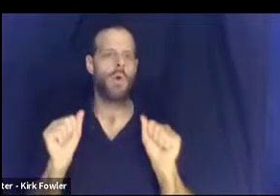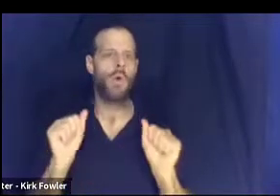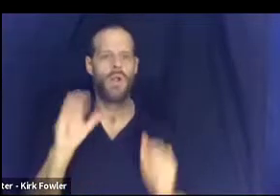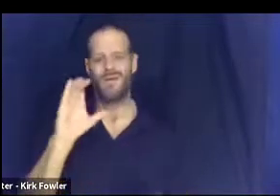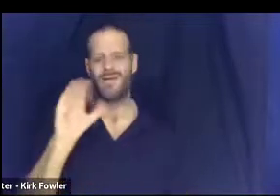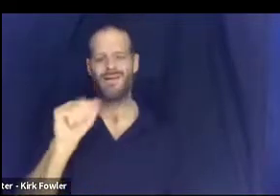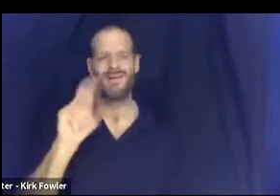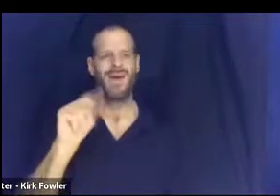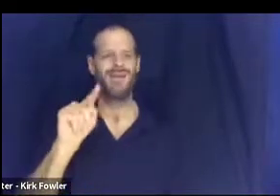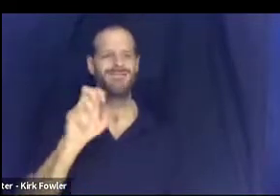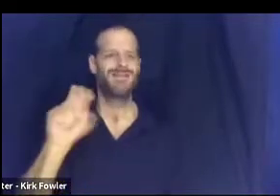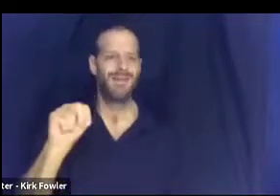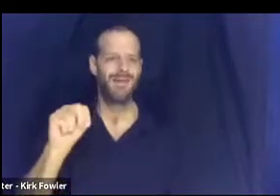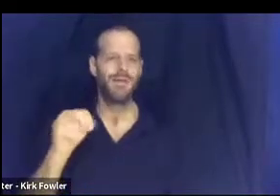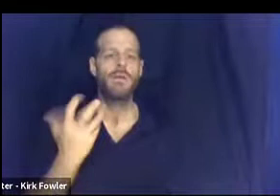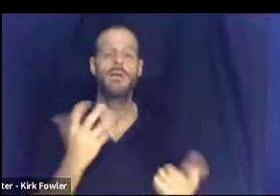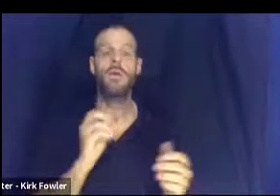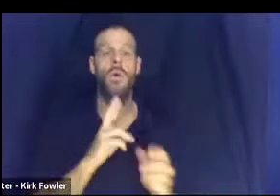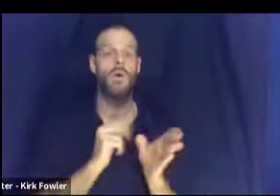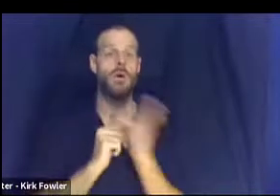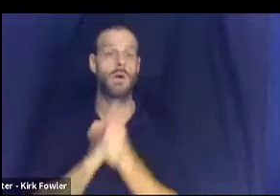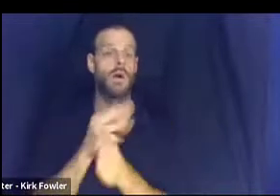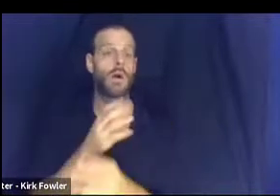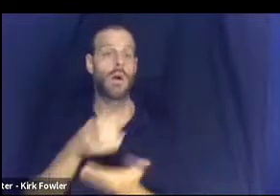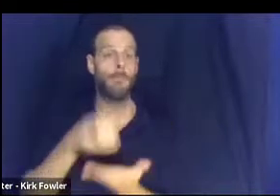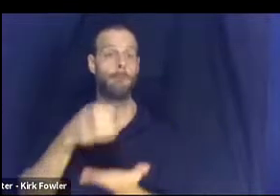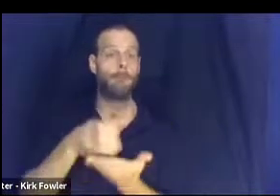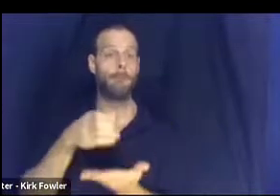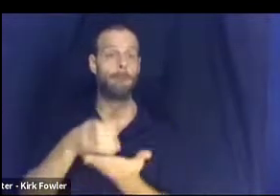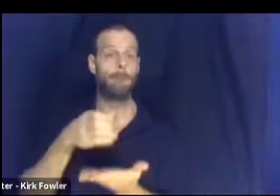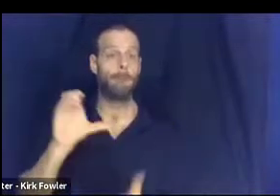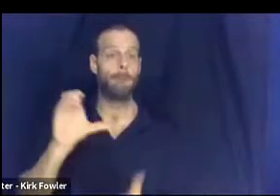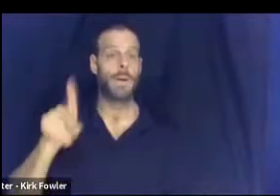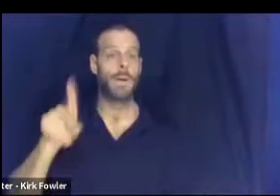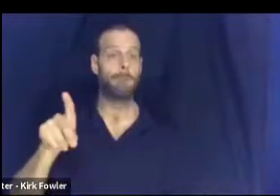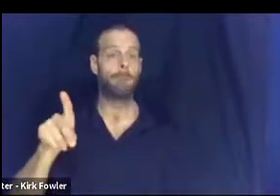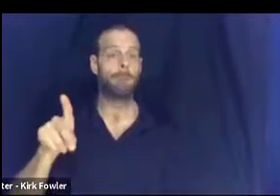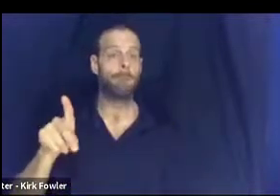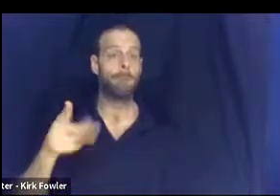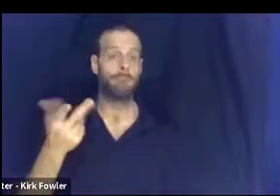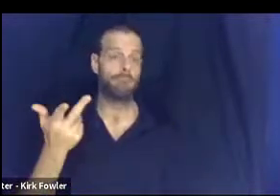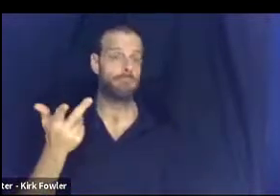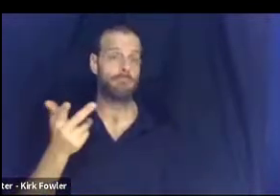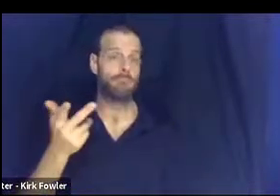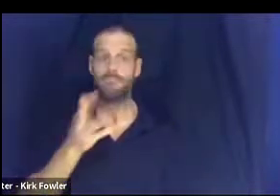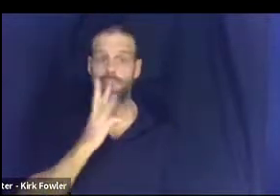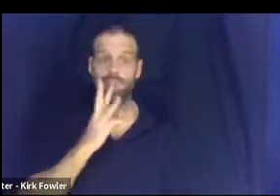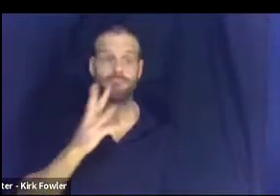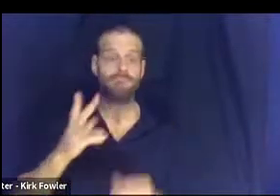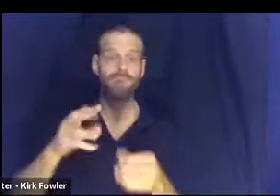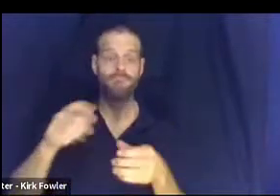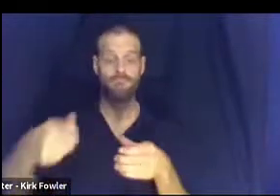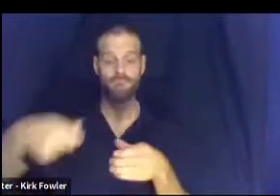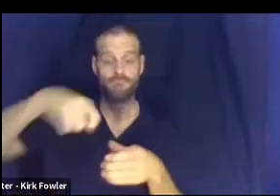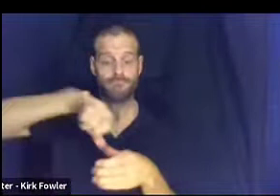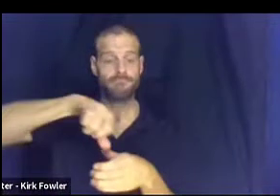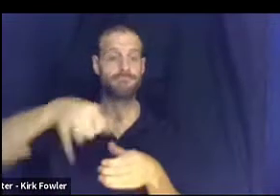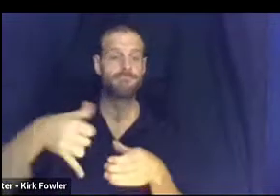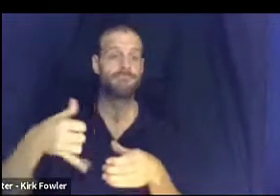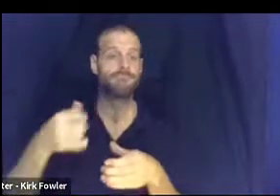Or is it a cup that your student usually gets water at school or at home from a specific cup? And if that's the one,